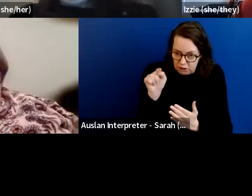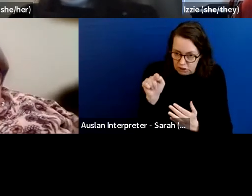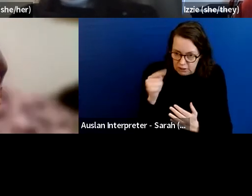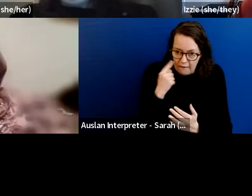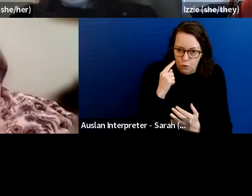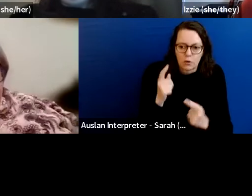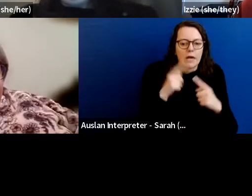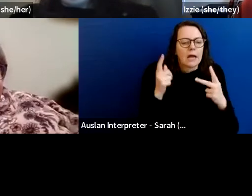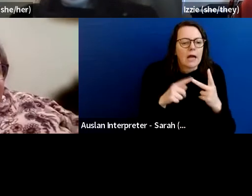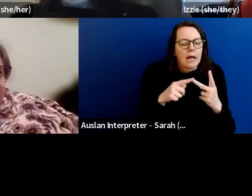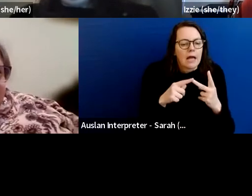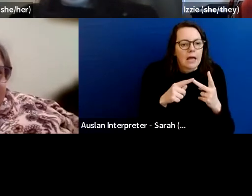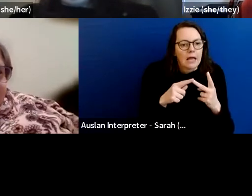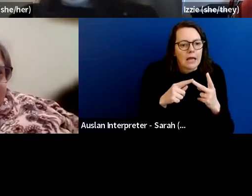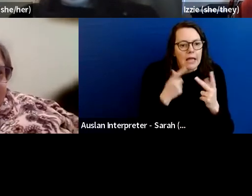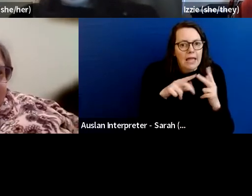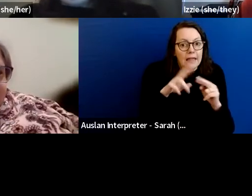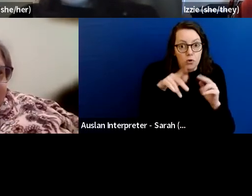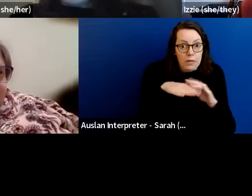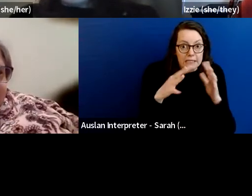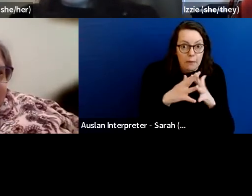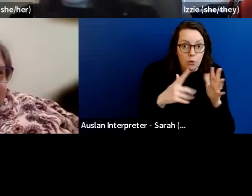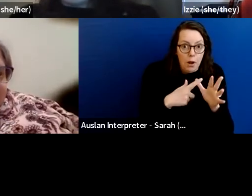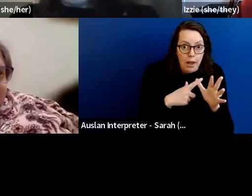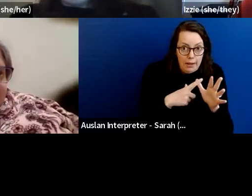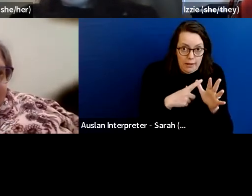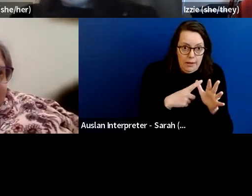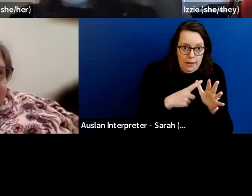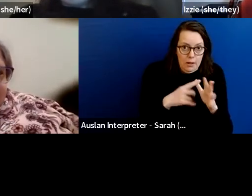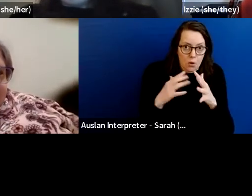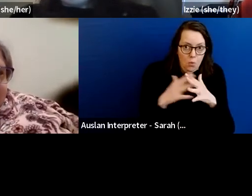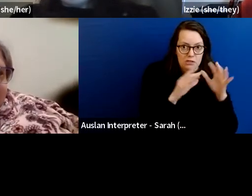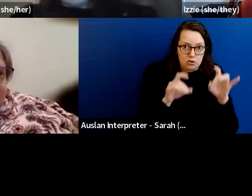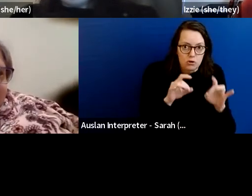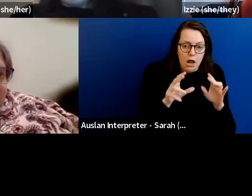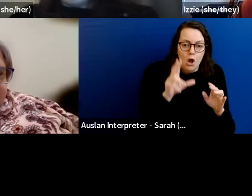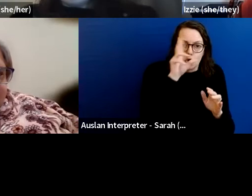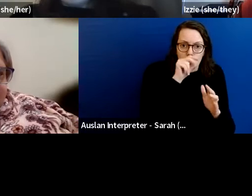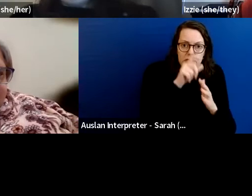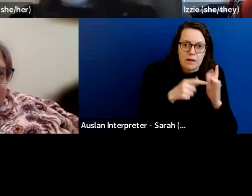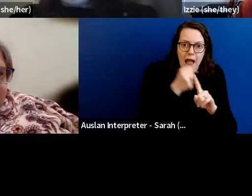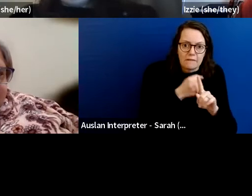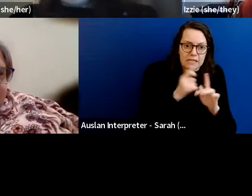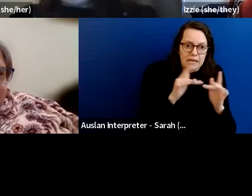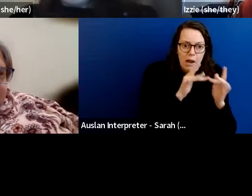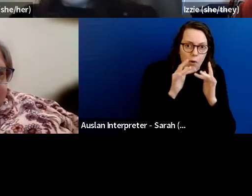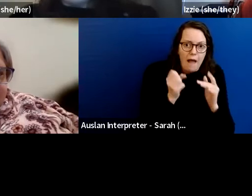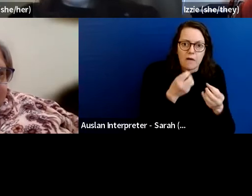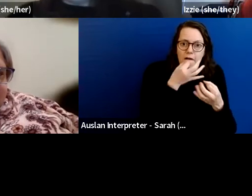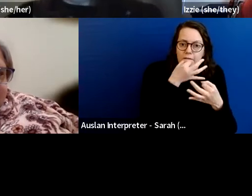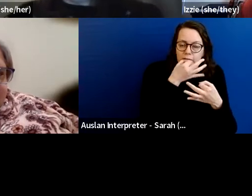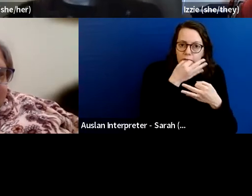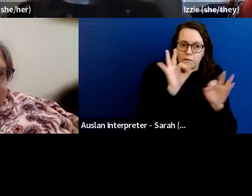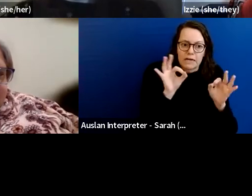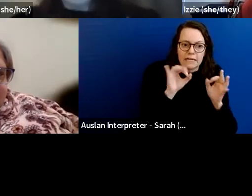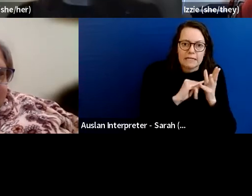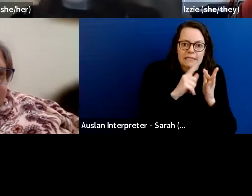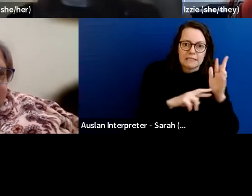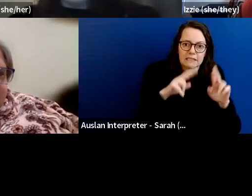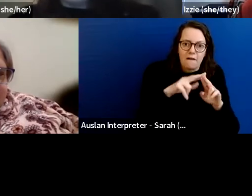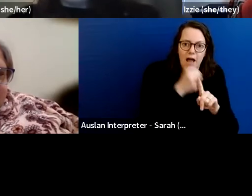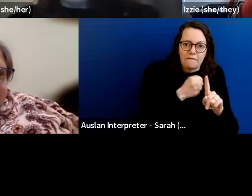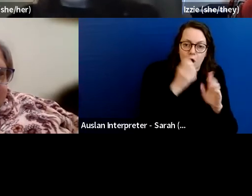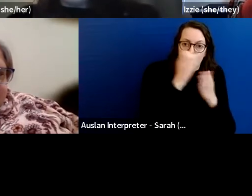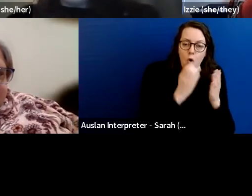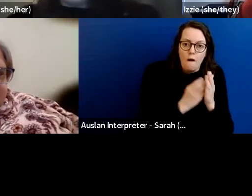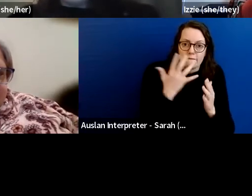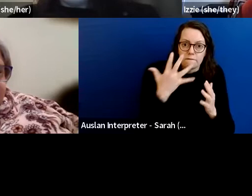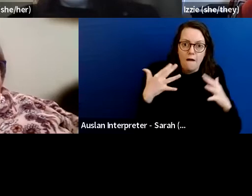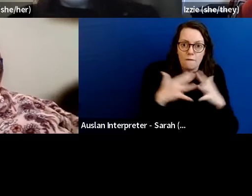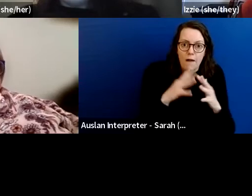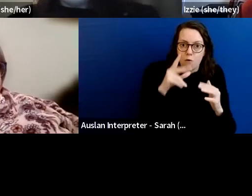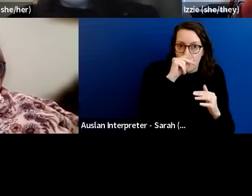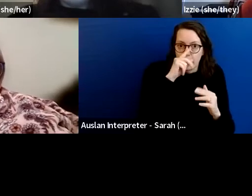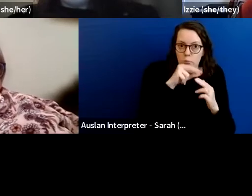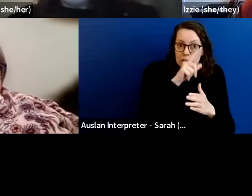Um, I also wanted to give a quick shout out so if you're in WA, the Youth Disability Advocacy Network is running a free self advocacy course it's five weeks for young people with disabilities.